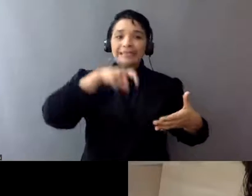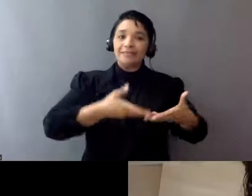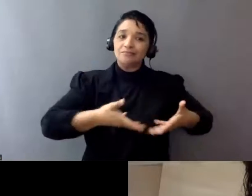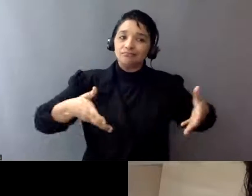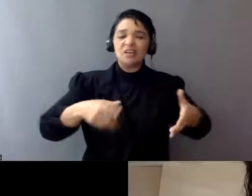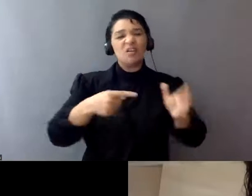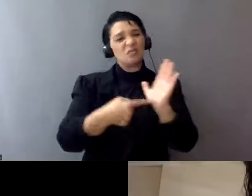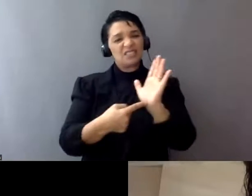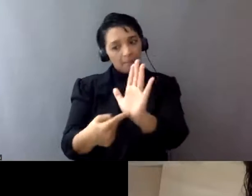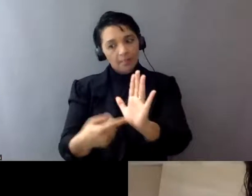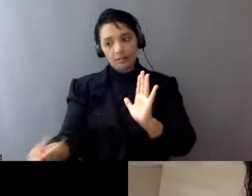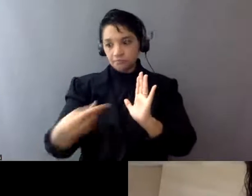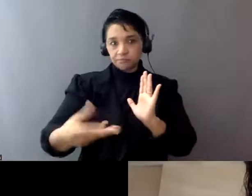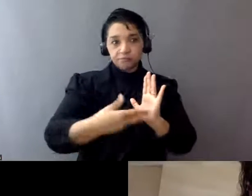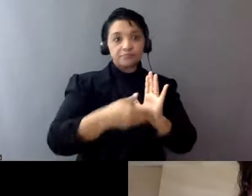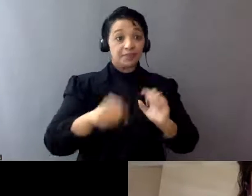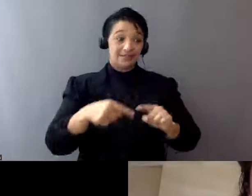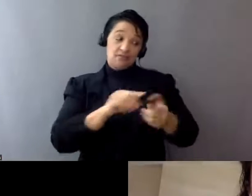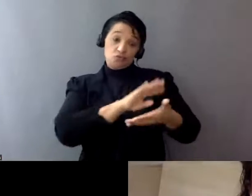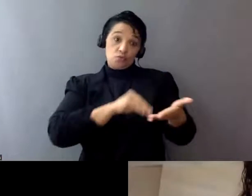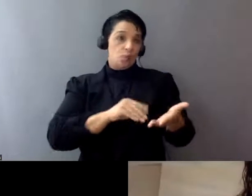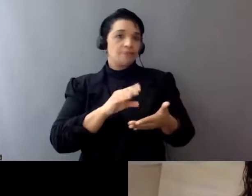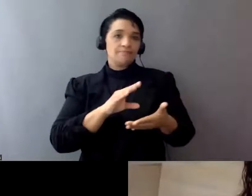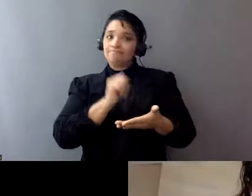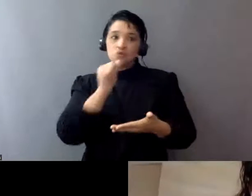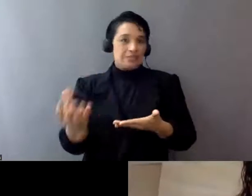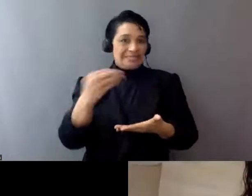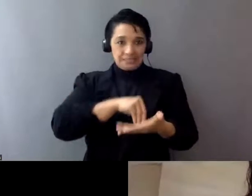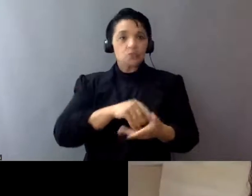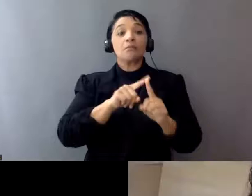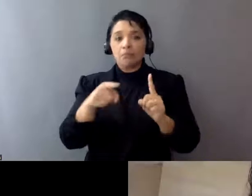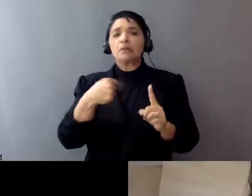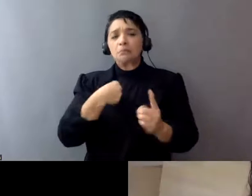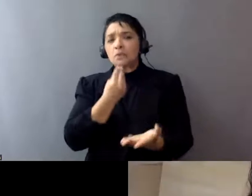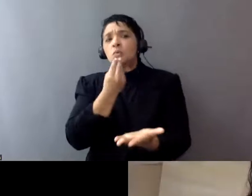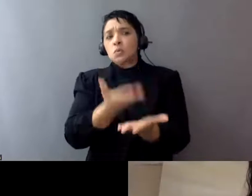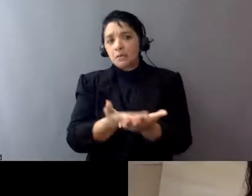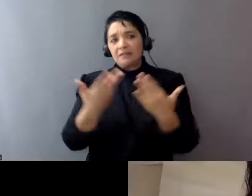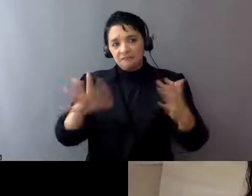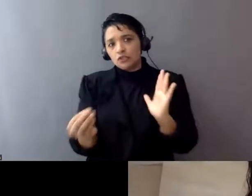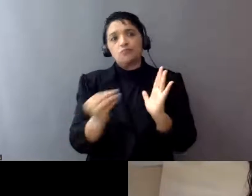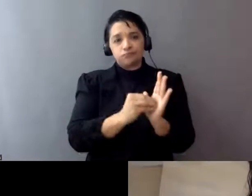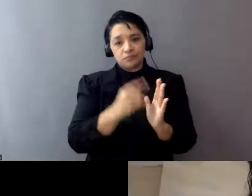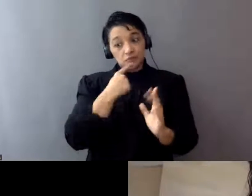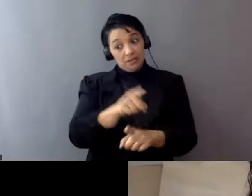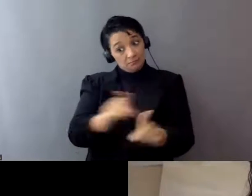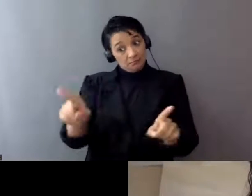like we did with this report. Something where, somewhere where OPDs could send and share their reports.